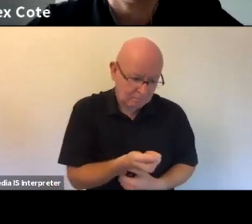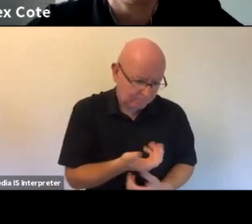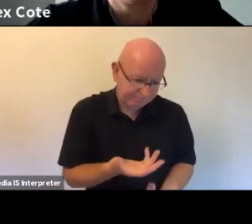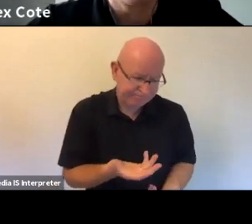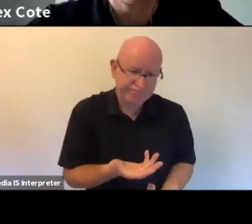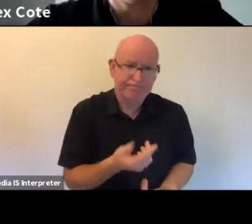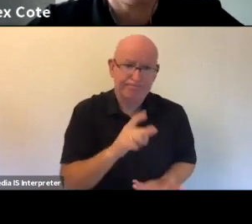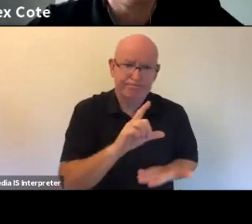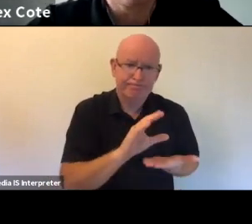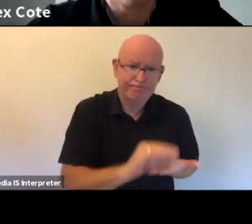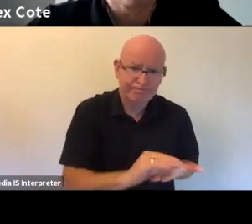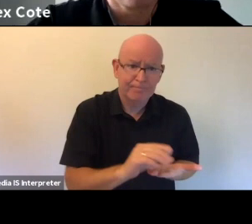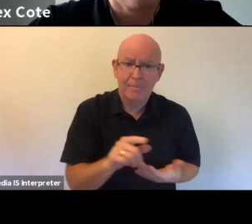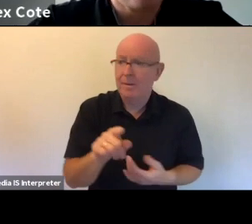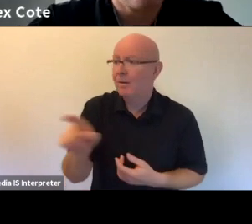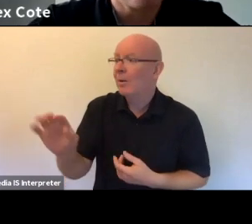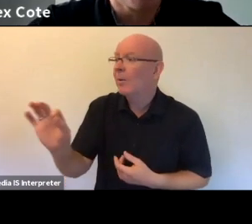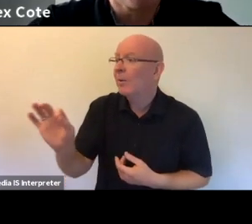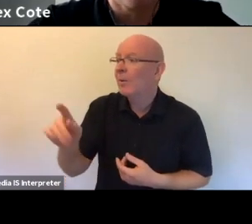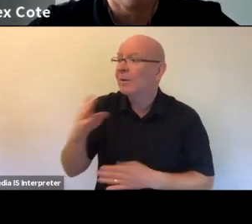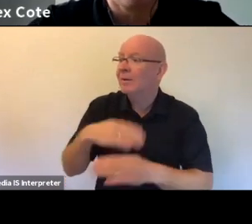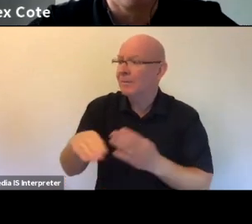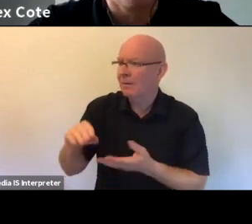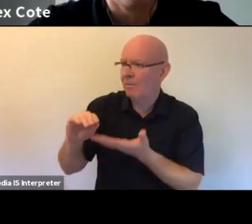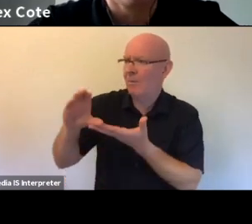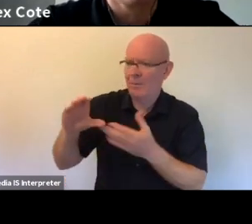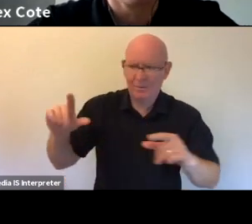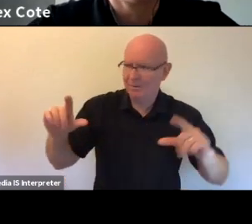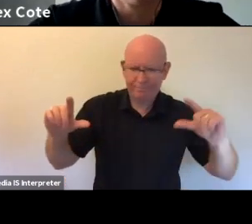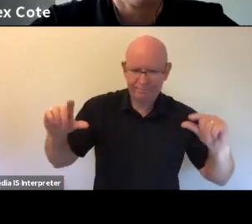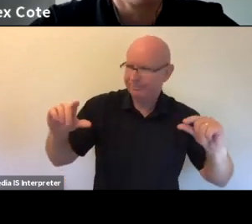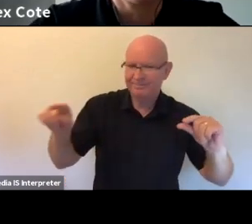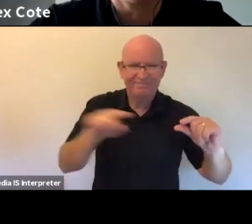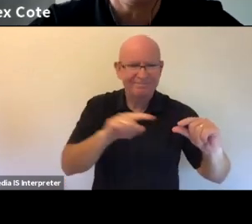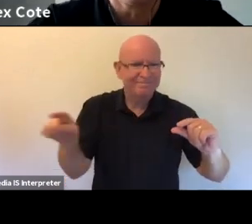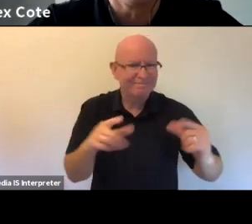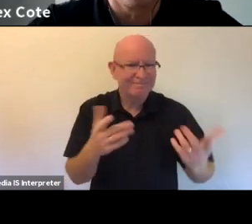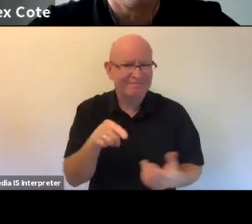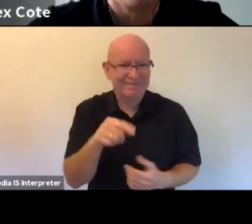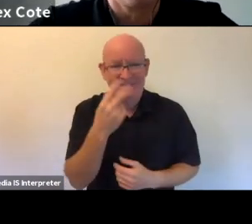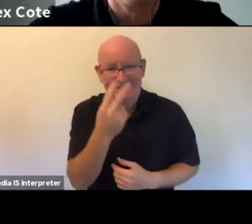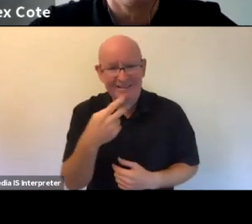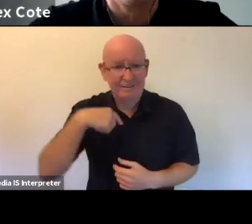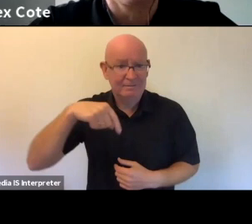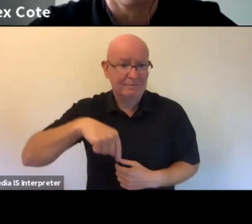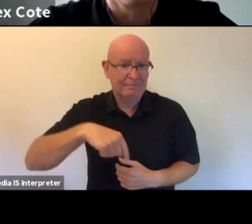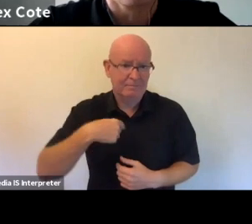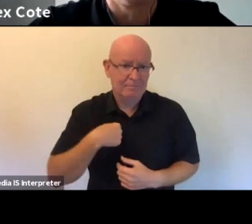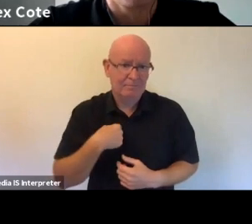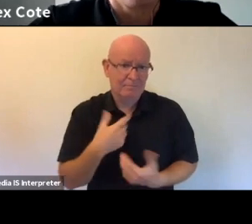the disability-related costs in South Africa 2015 as estimated by one of the few studies we have in lower and middle income countries.